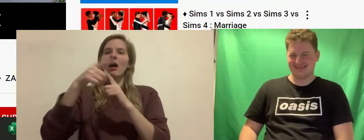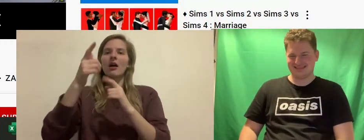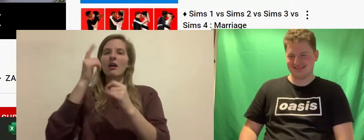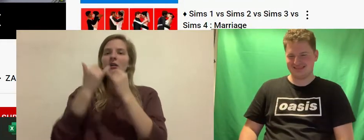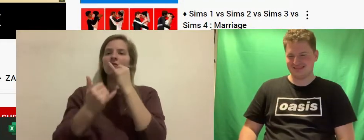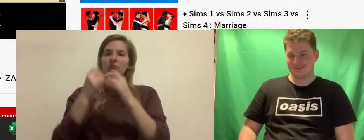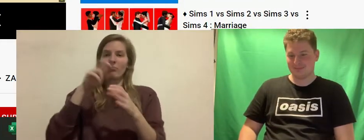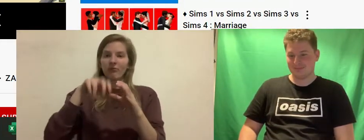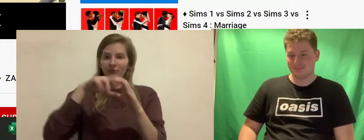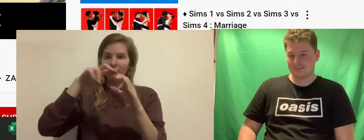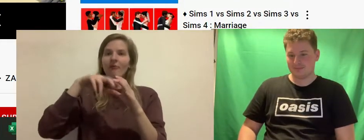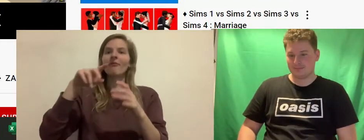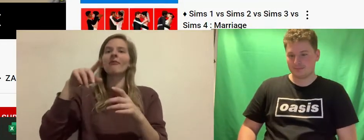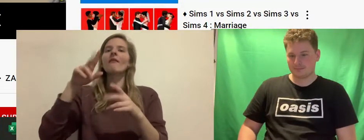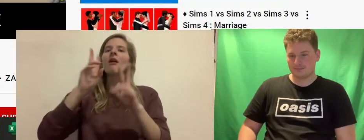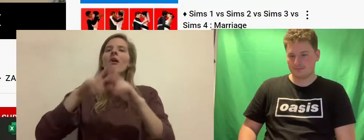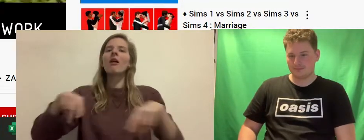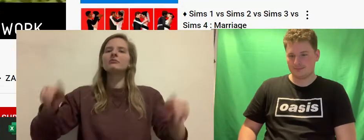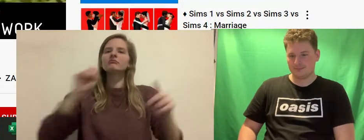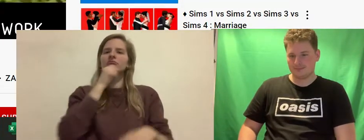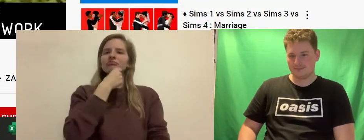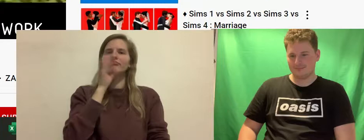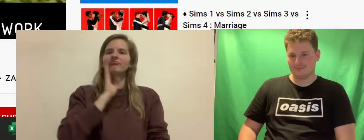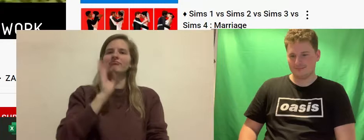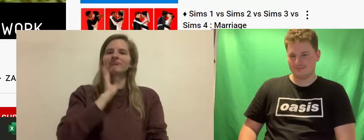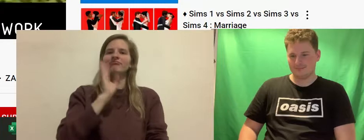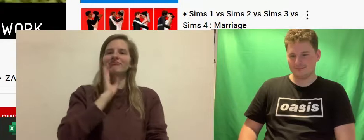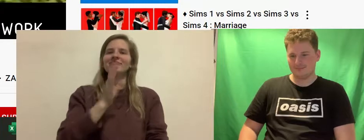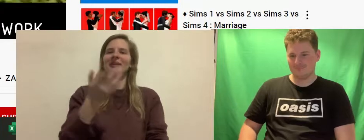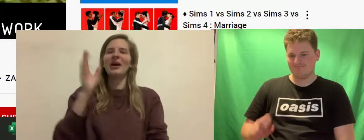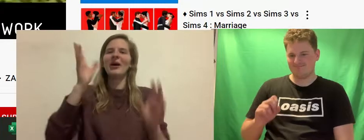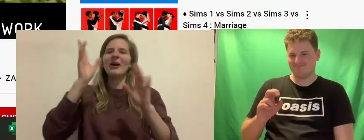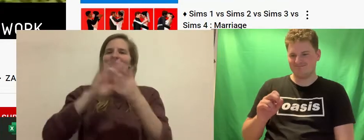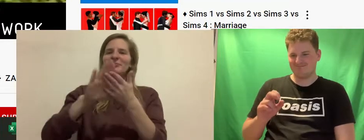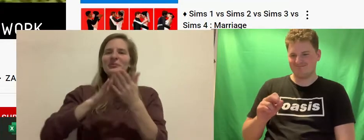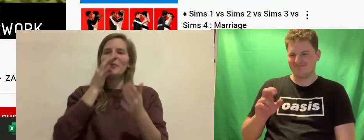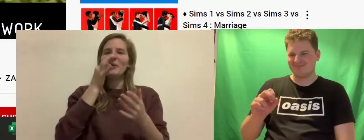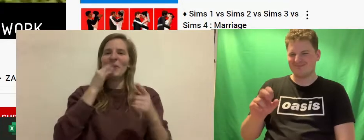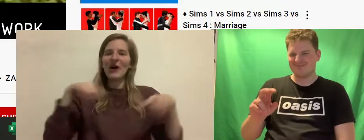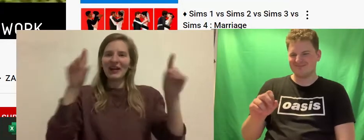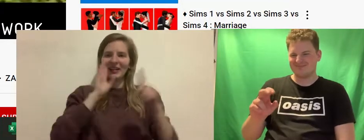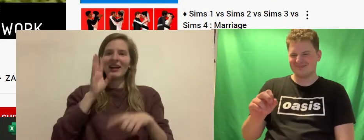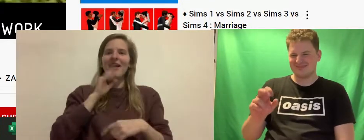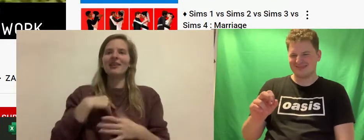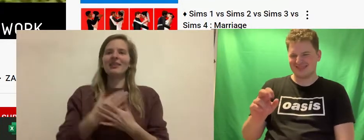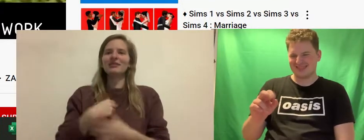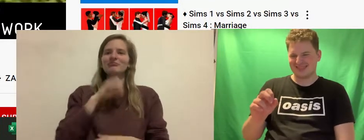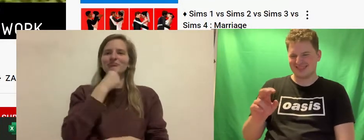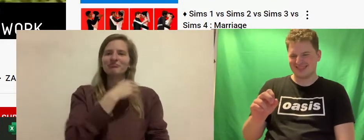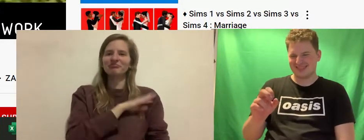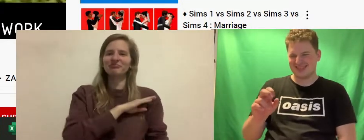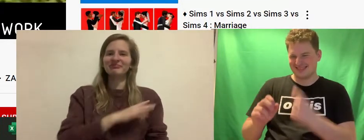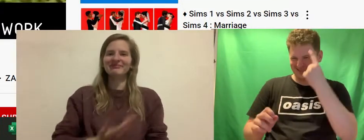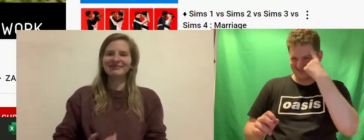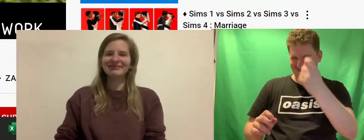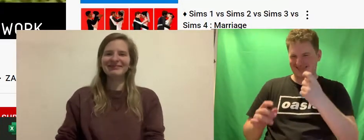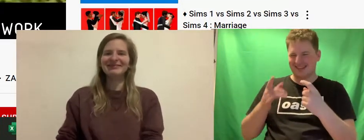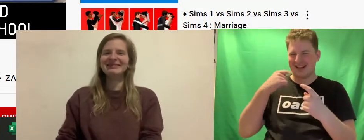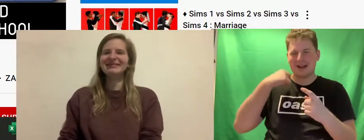K: and also when we stay at home longer, we never left home, they die and we are eternal young people K: sorry, I said wrongly, they do not die, only the eternal young and we will die K: we stay at home longer and we never left home they will be eternally young and we are dying.